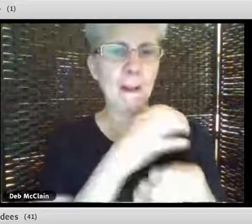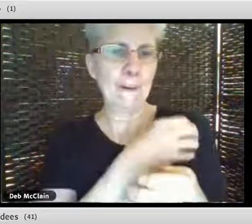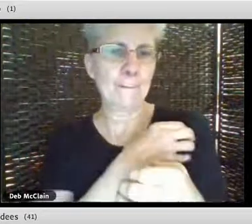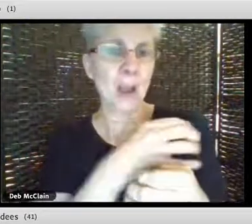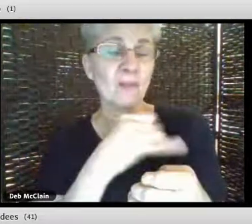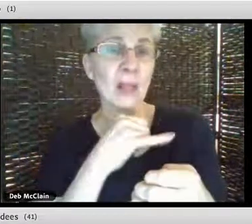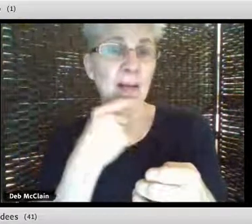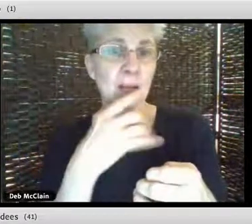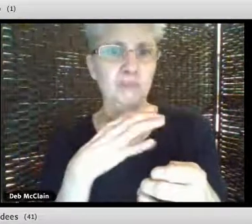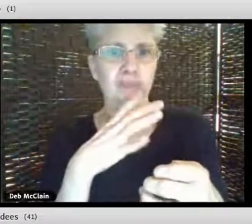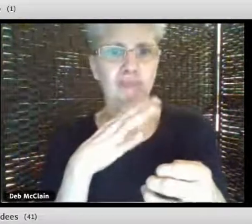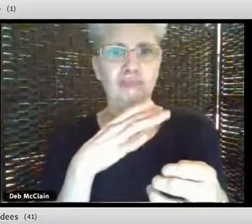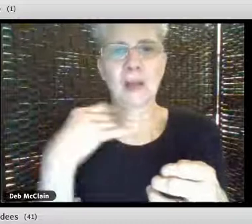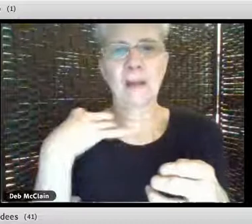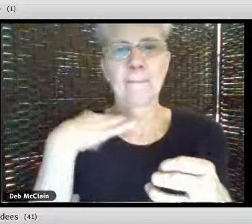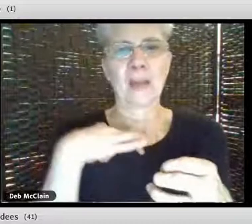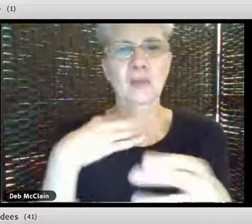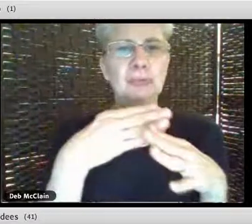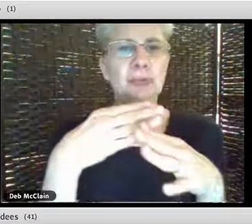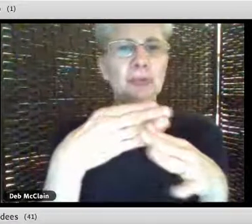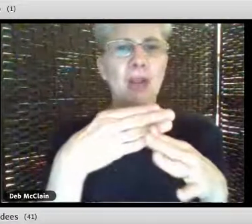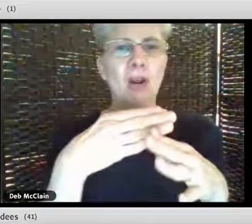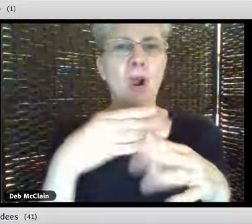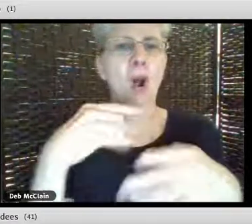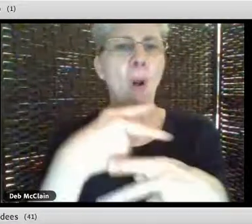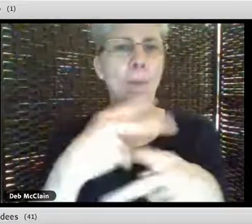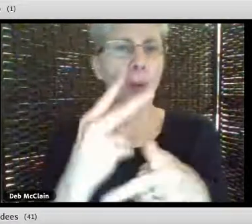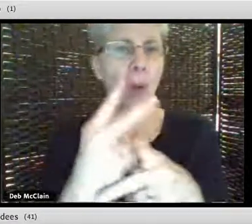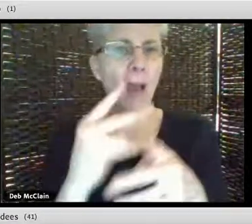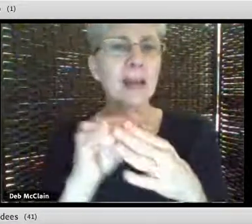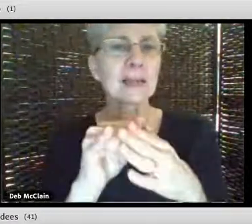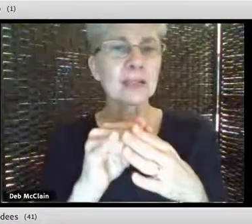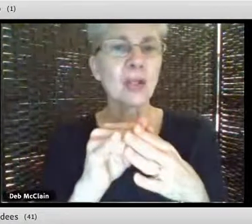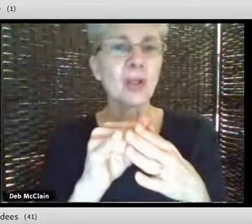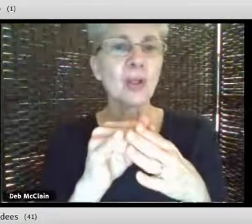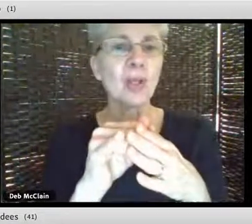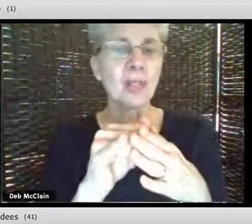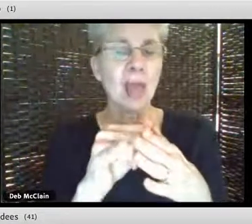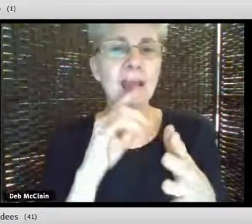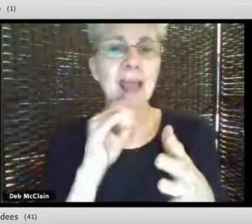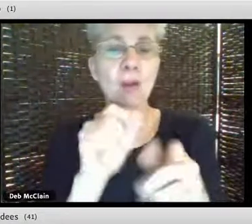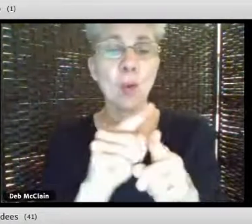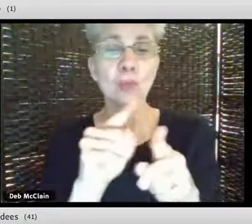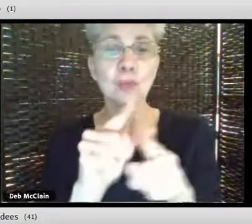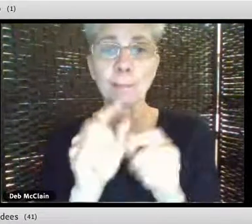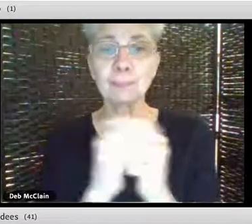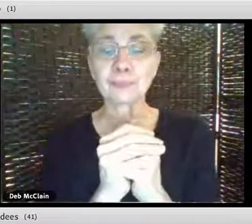because you can share all the products intermingle, and also --